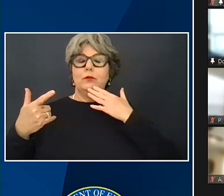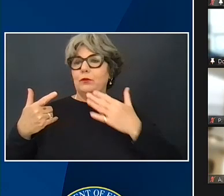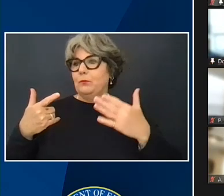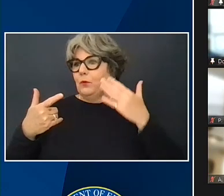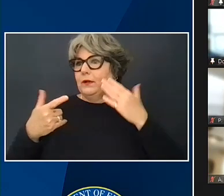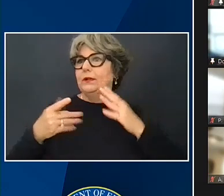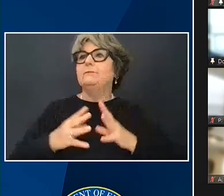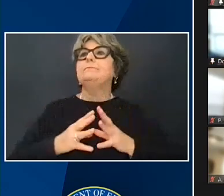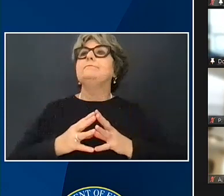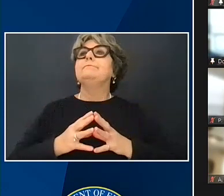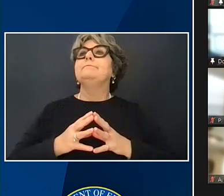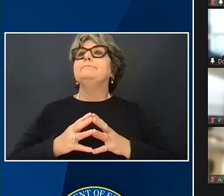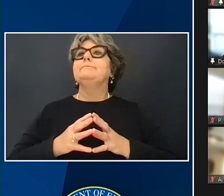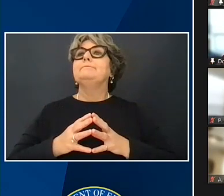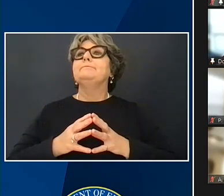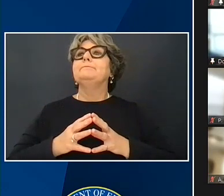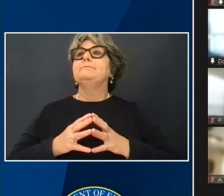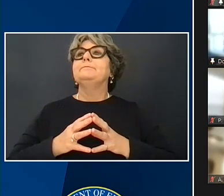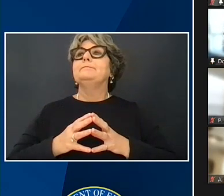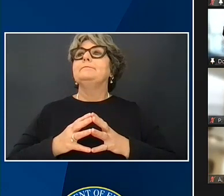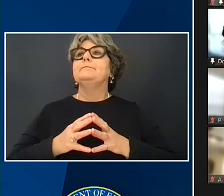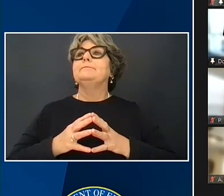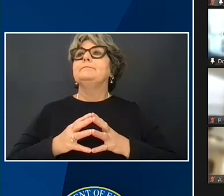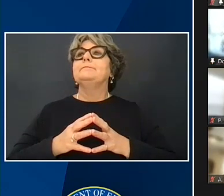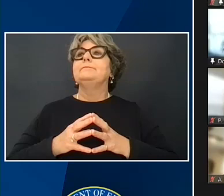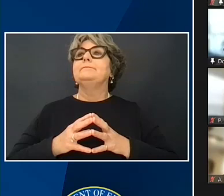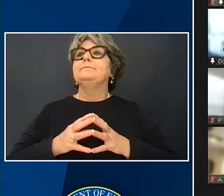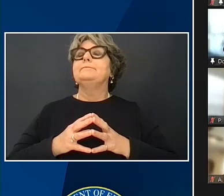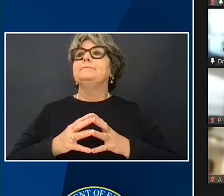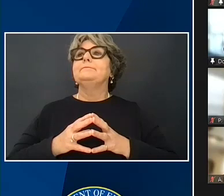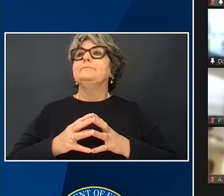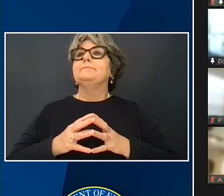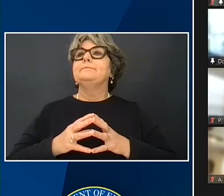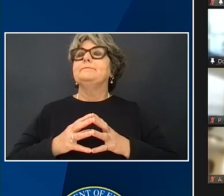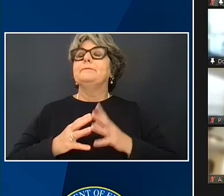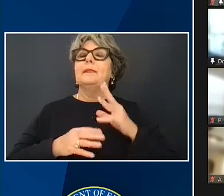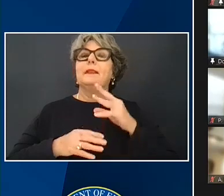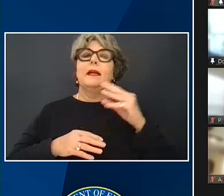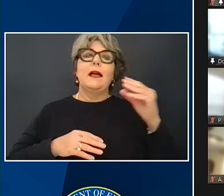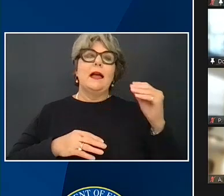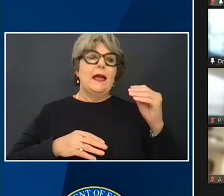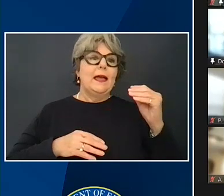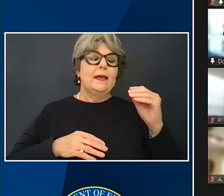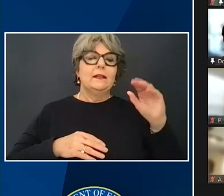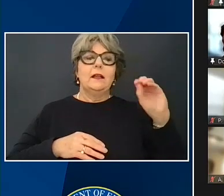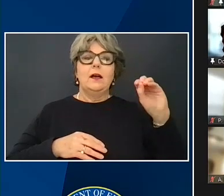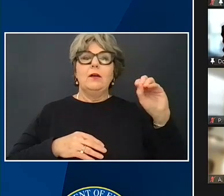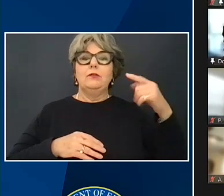Good morning, everybody. Good morning to the both of you. And of course, joining us from OGC, we are joined by Denise Morelli.